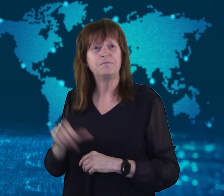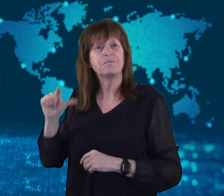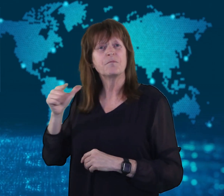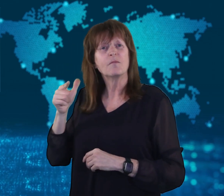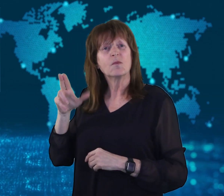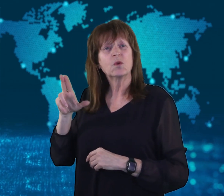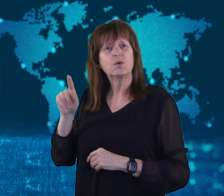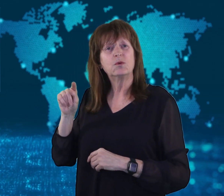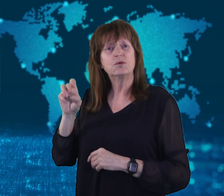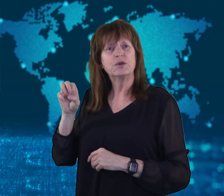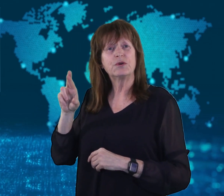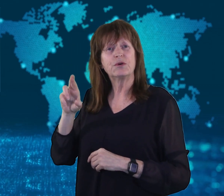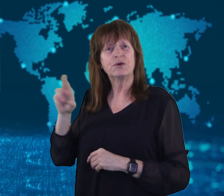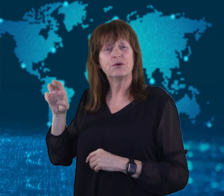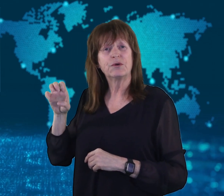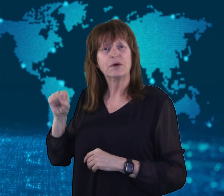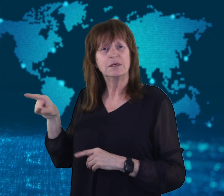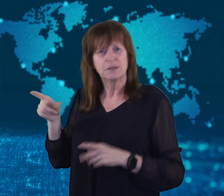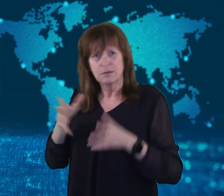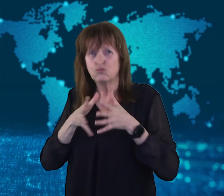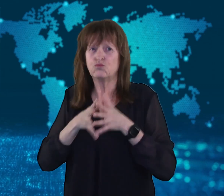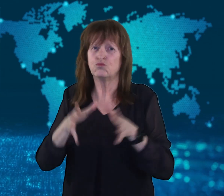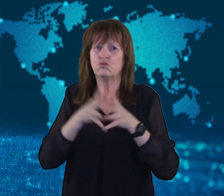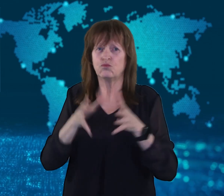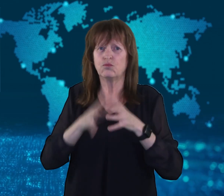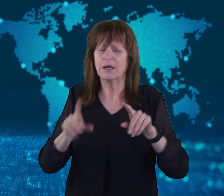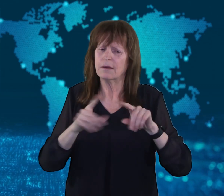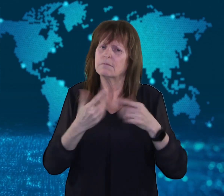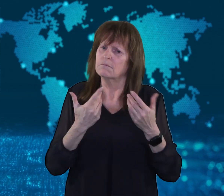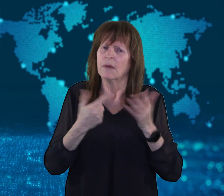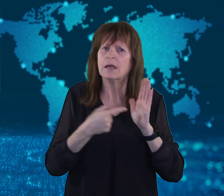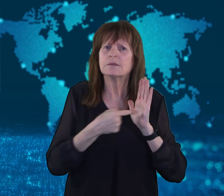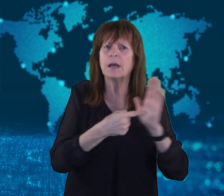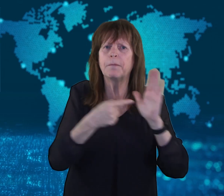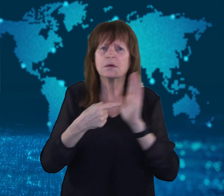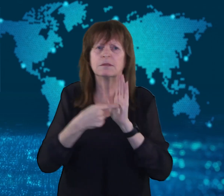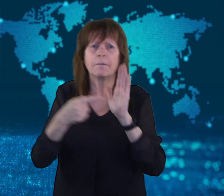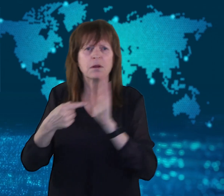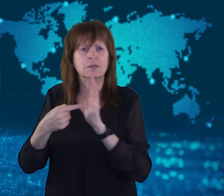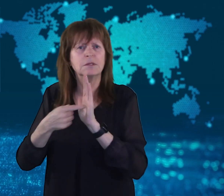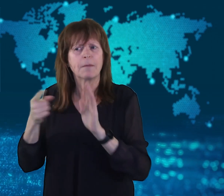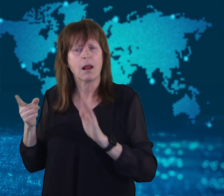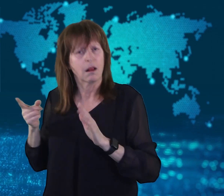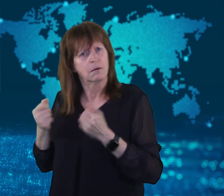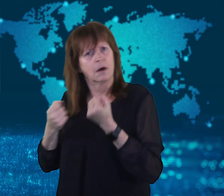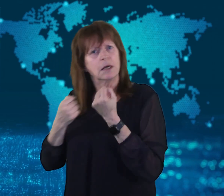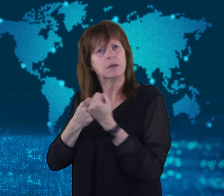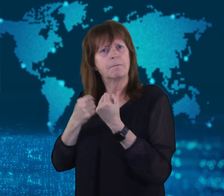Guterres gave several examples to support his claim.